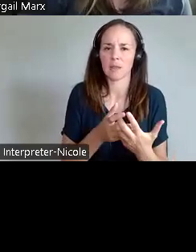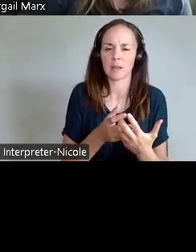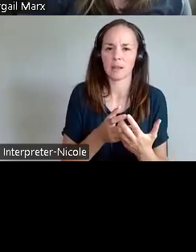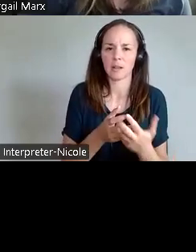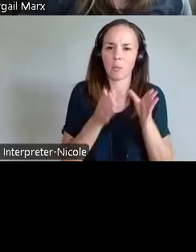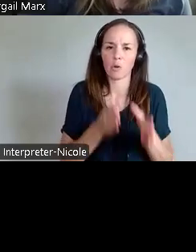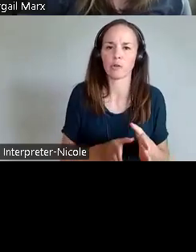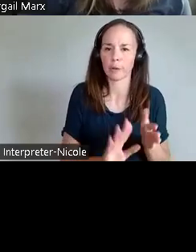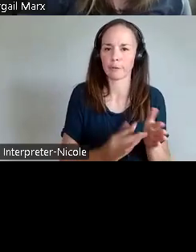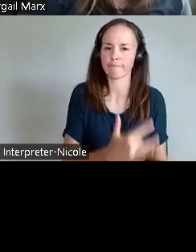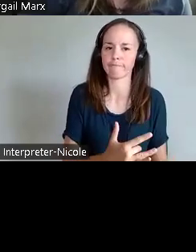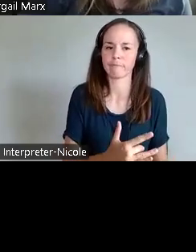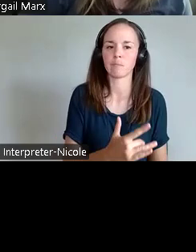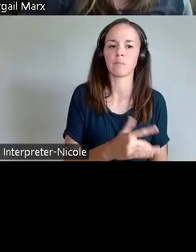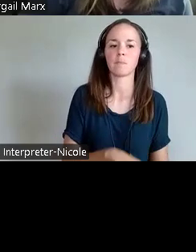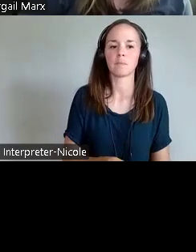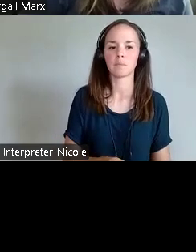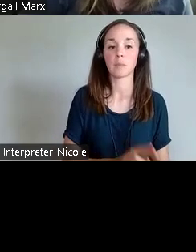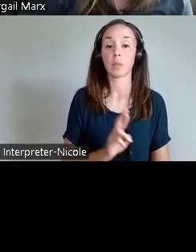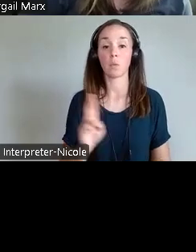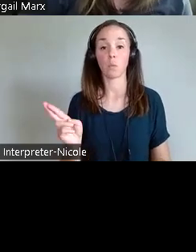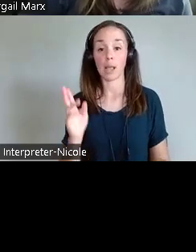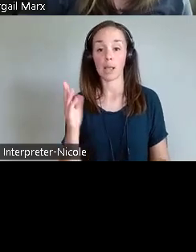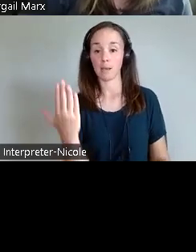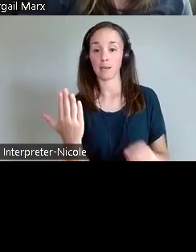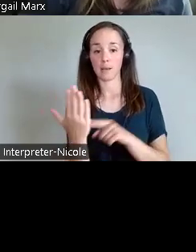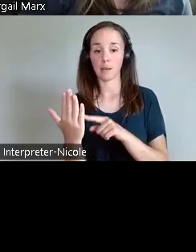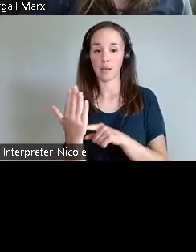And then you can see on the right picture that under those gray categories, there